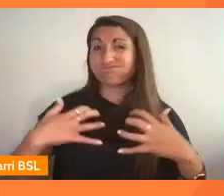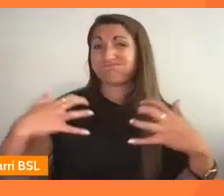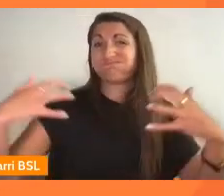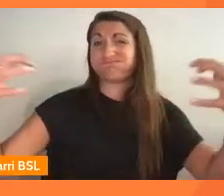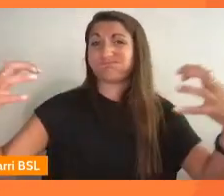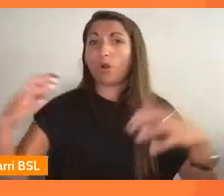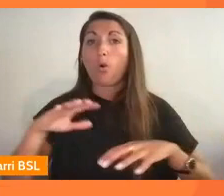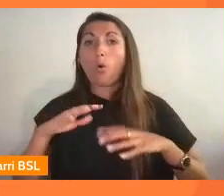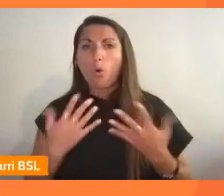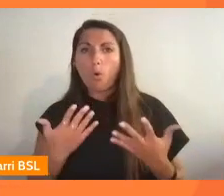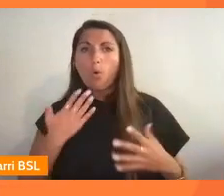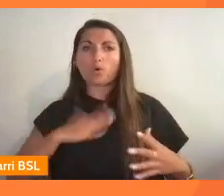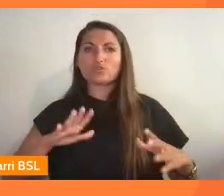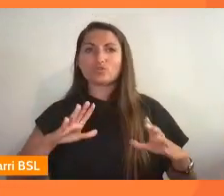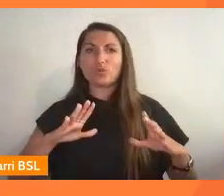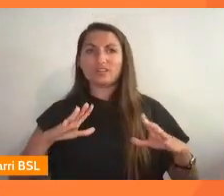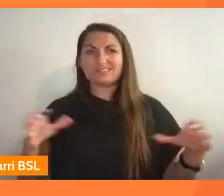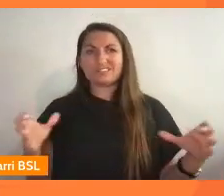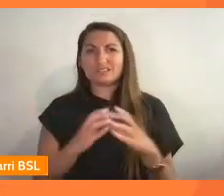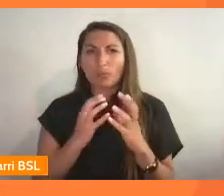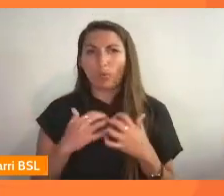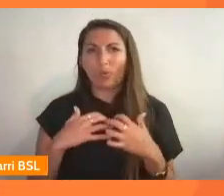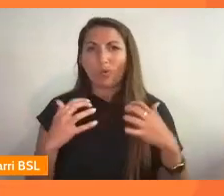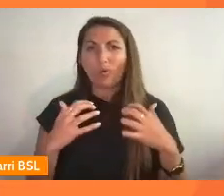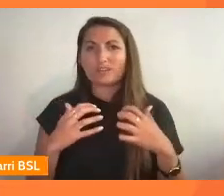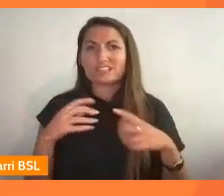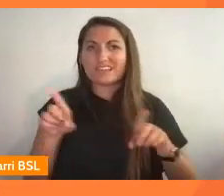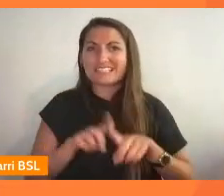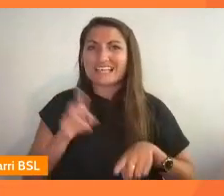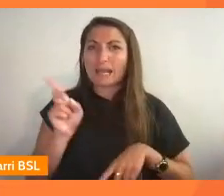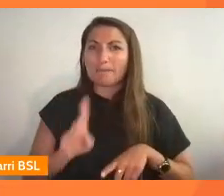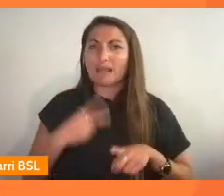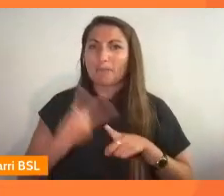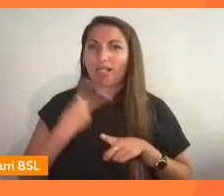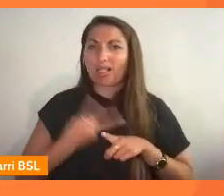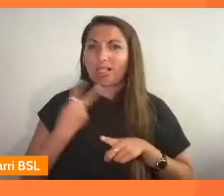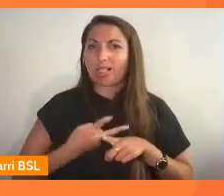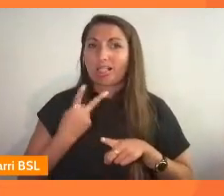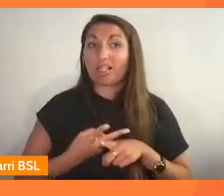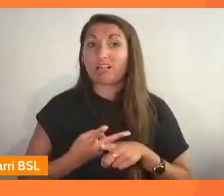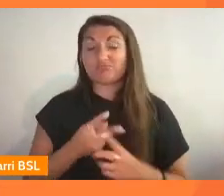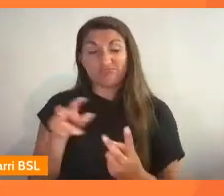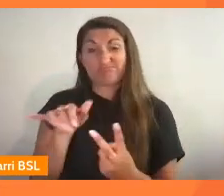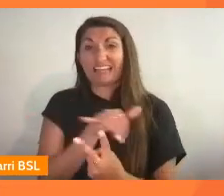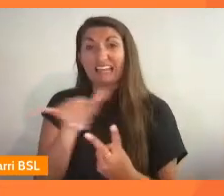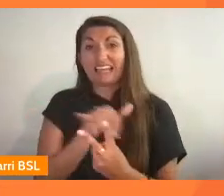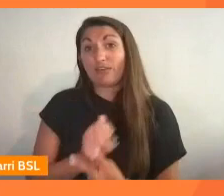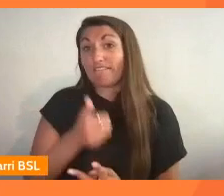of familiars who you see again and again? There is nothing wrong with either of those, but actually having a